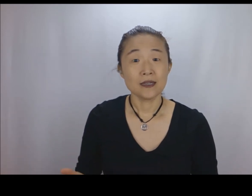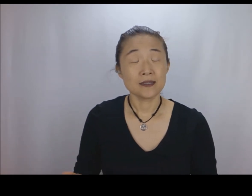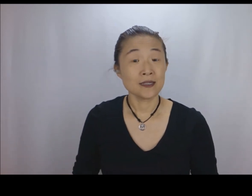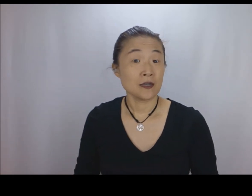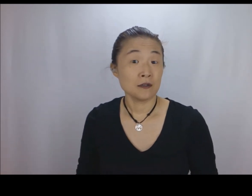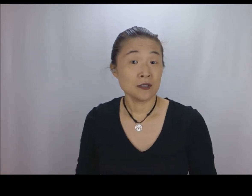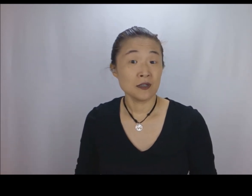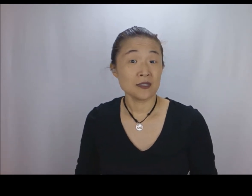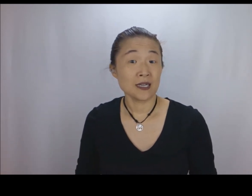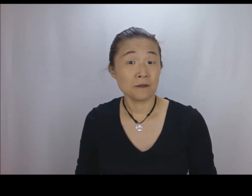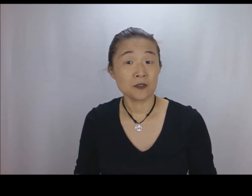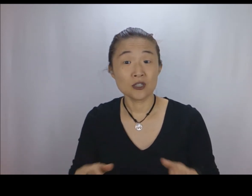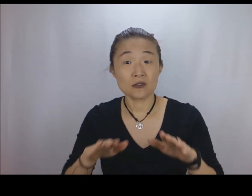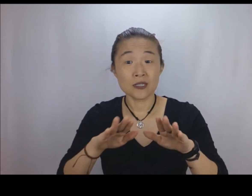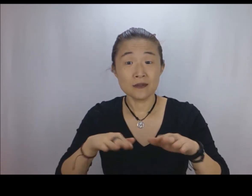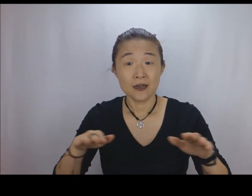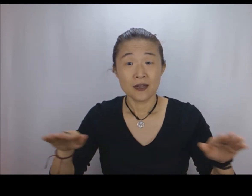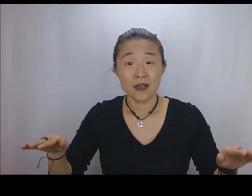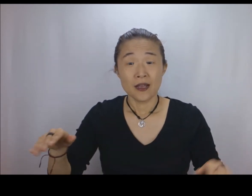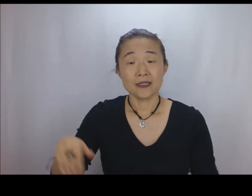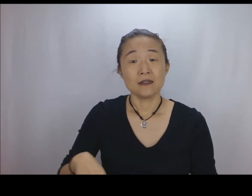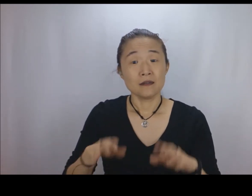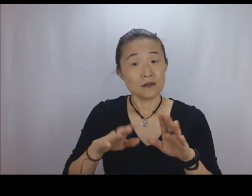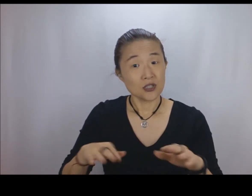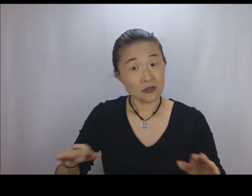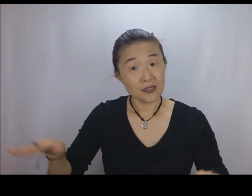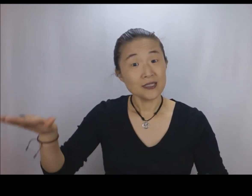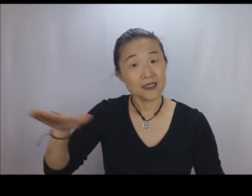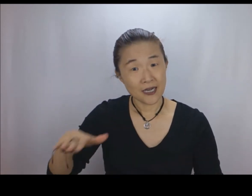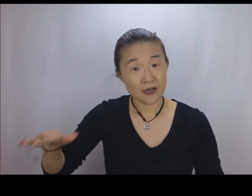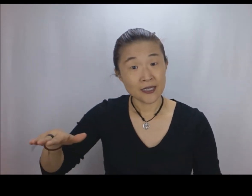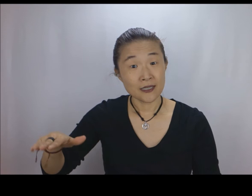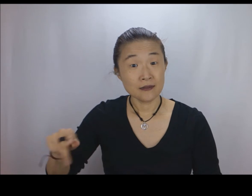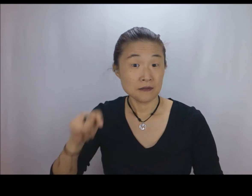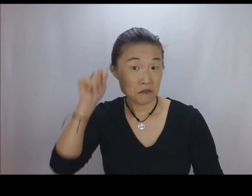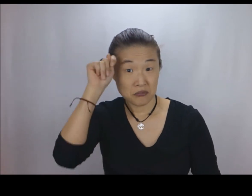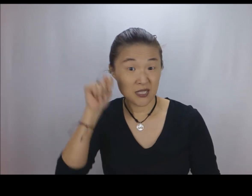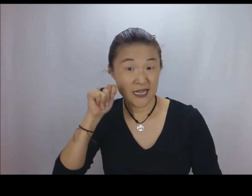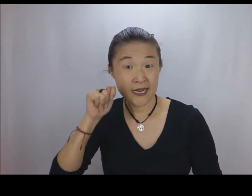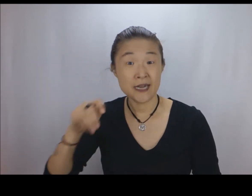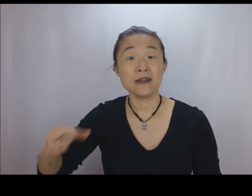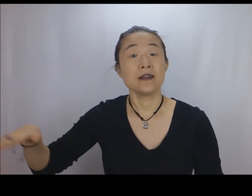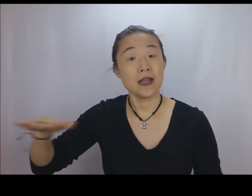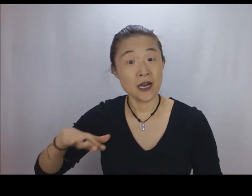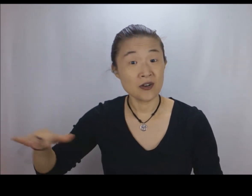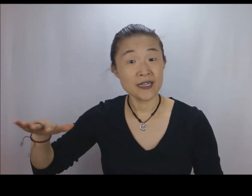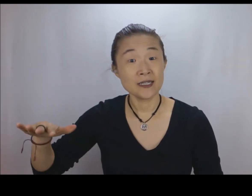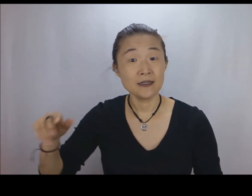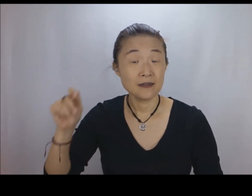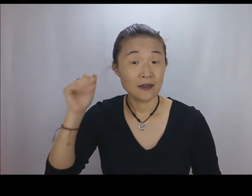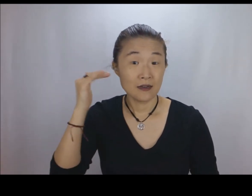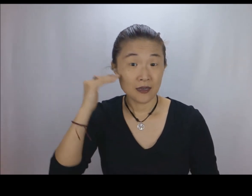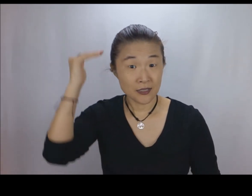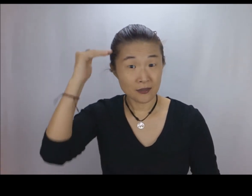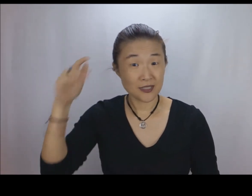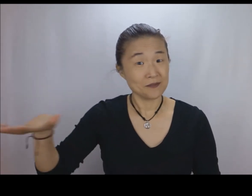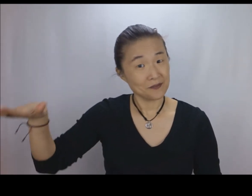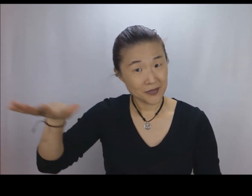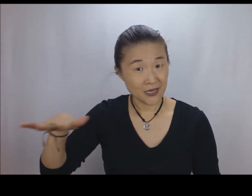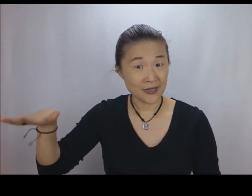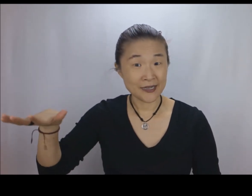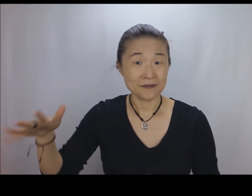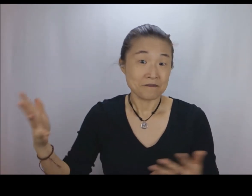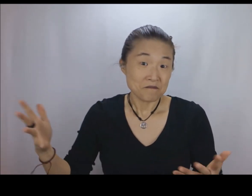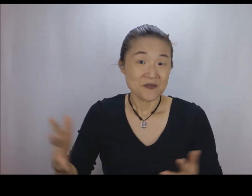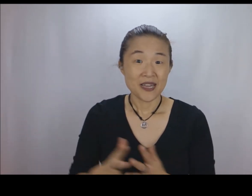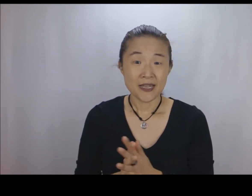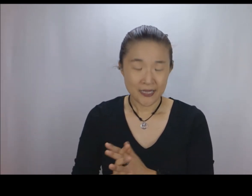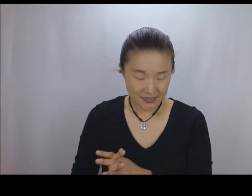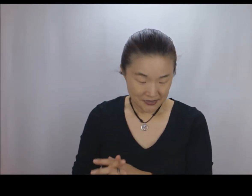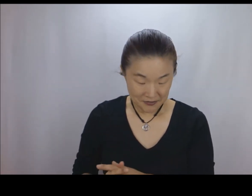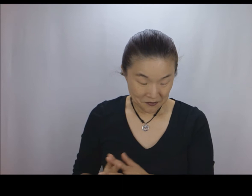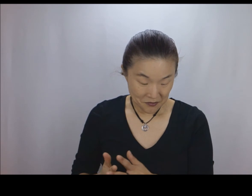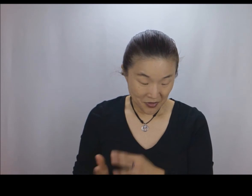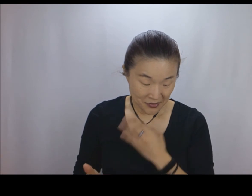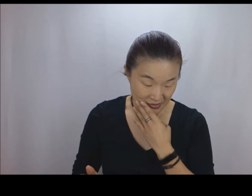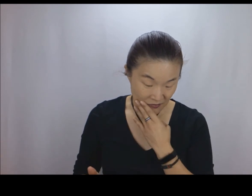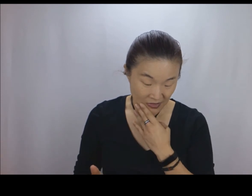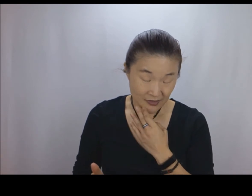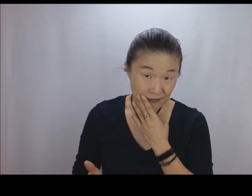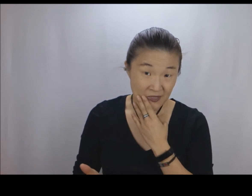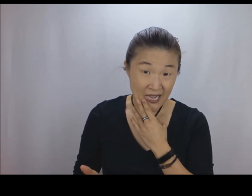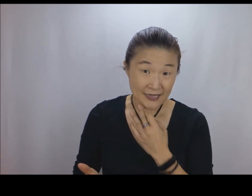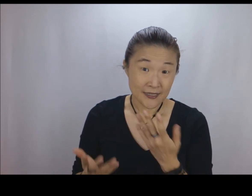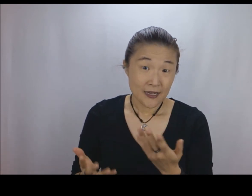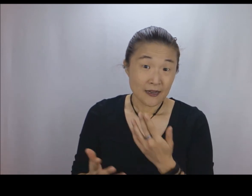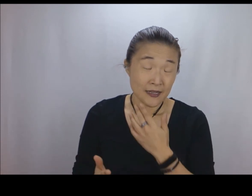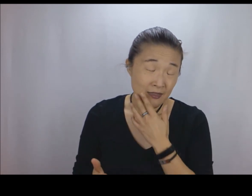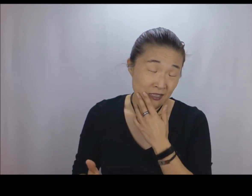It's so, you know the sign, for children and so children's area, teen area, adult area, and that's all there is really for that.